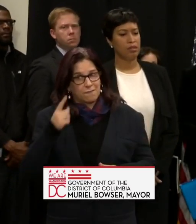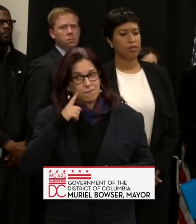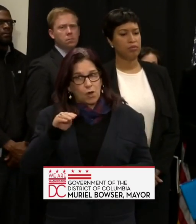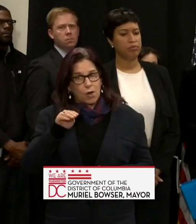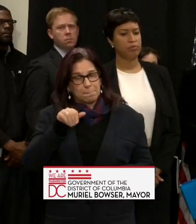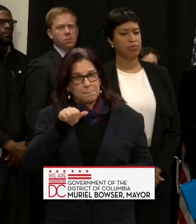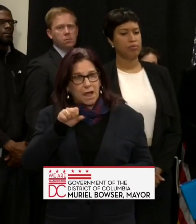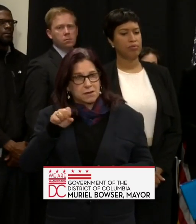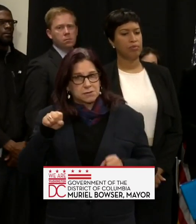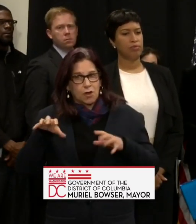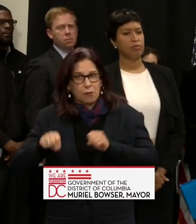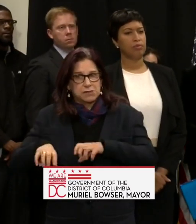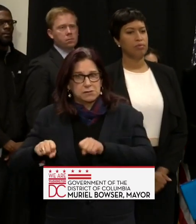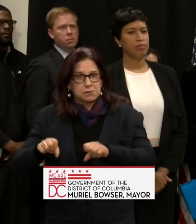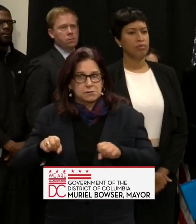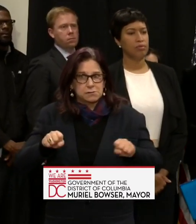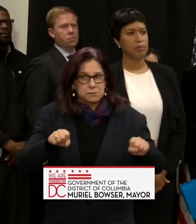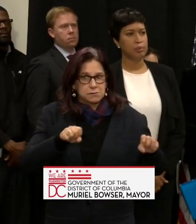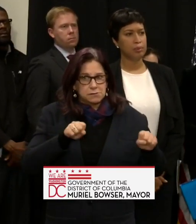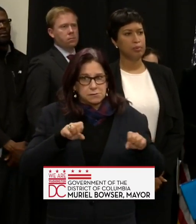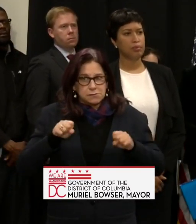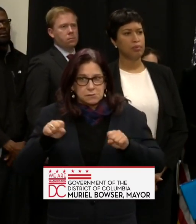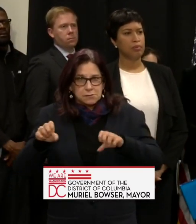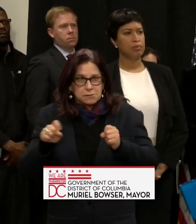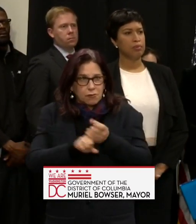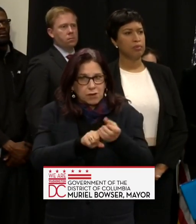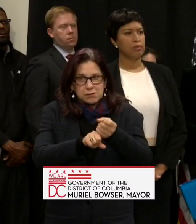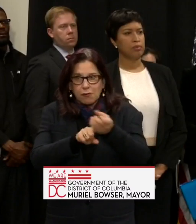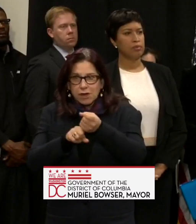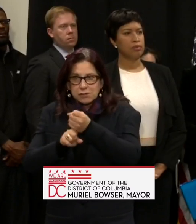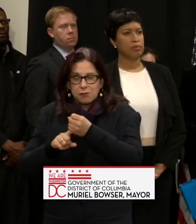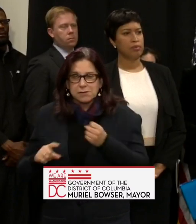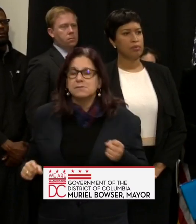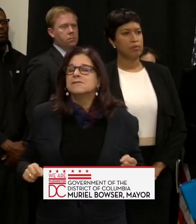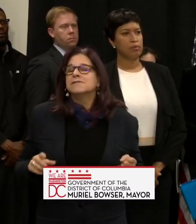THINGS THAT WE ALWAYS HAVE TO PREPARE FOR BUT WE DON'T ANTICIPATE THAT WILL BE THE CASE.